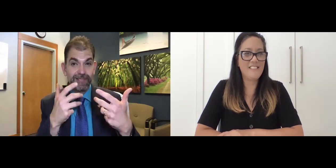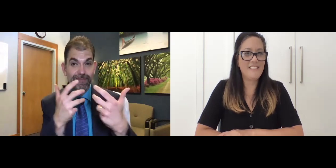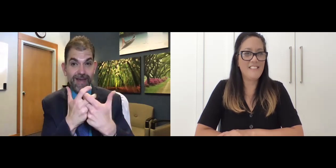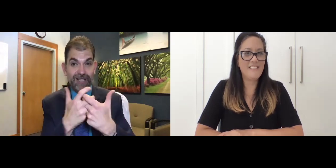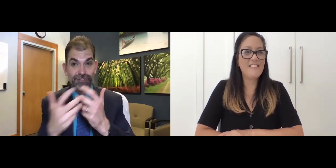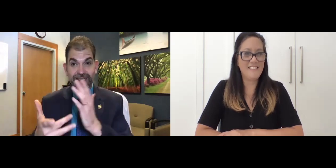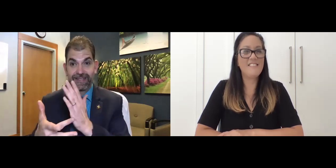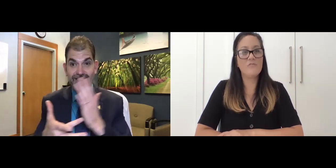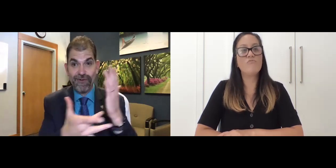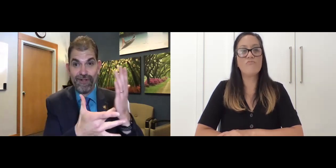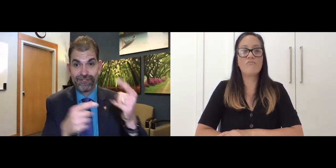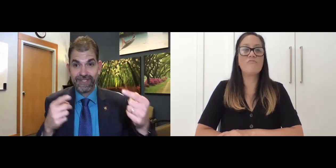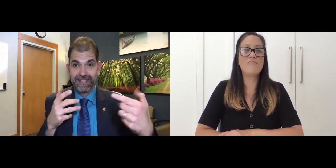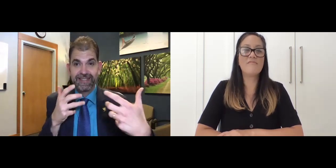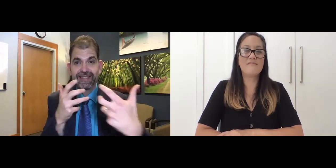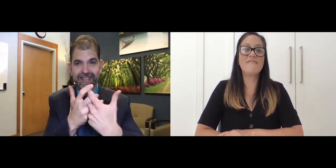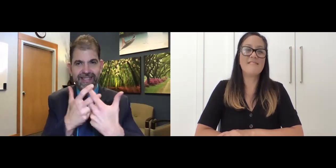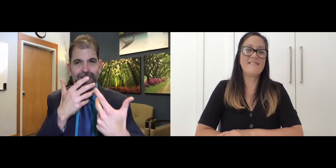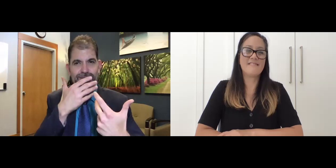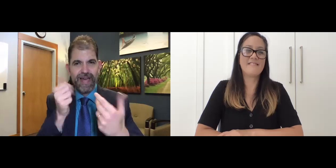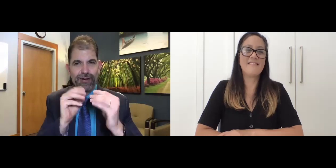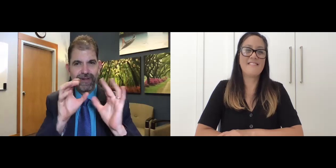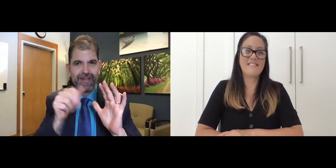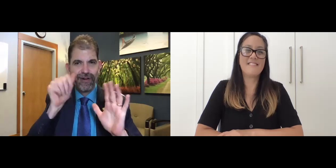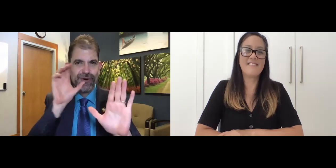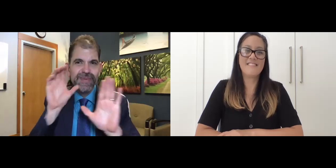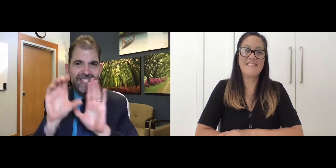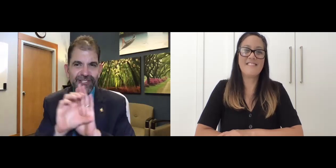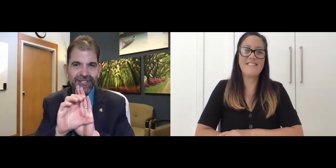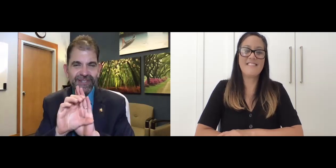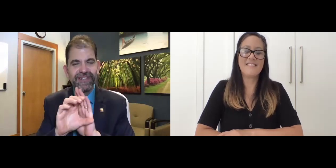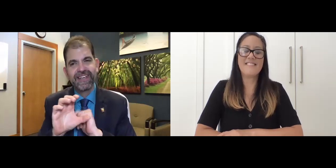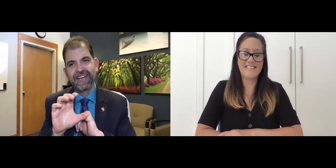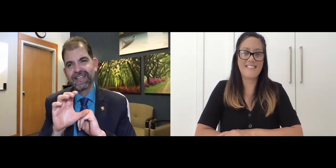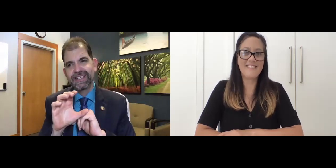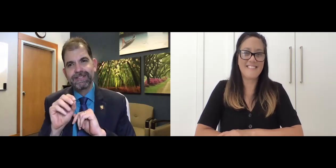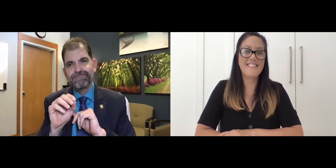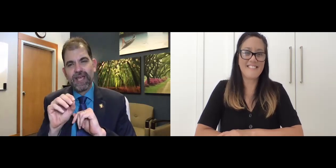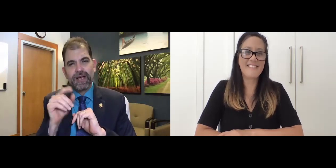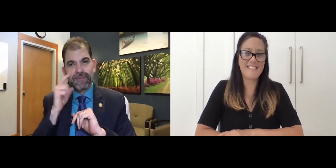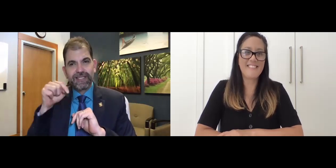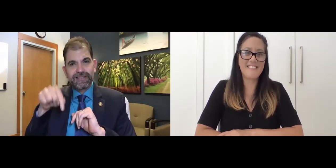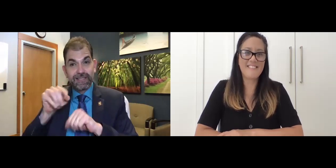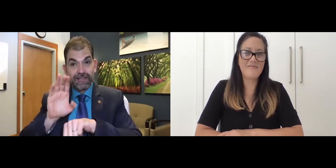to we need to match the technology of our end user.